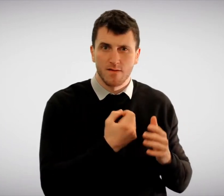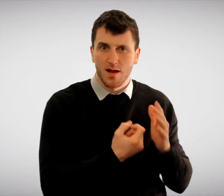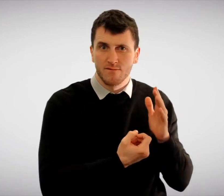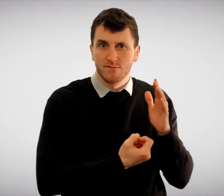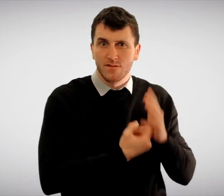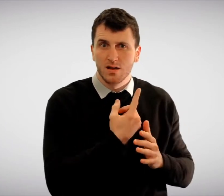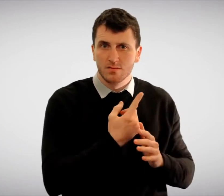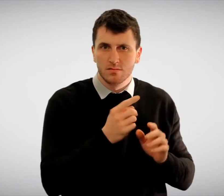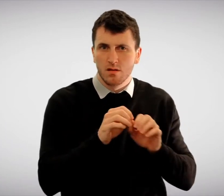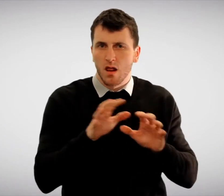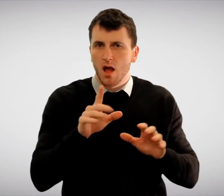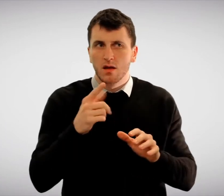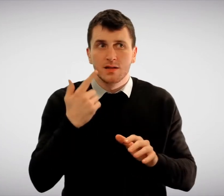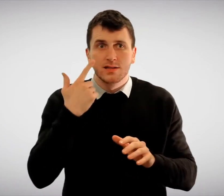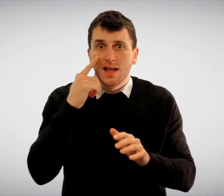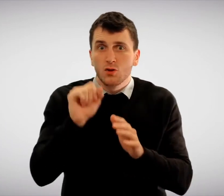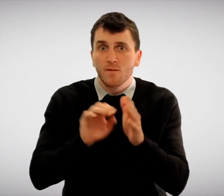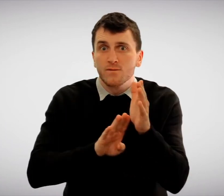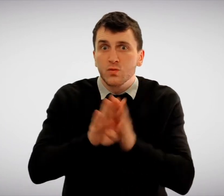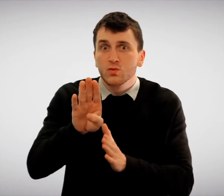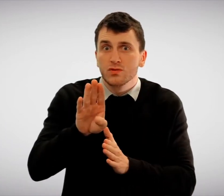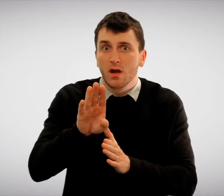So, for example, when we run events such as Taste Your Future,